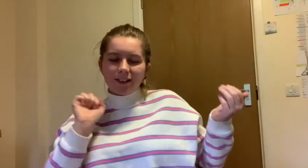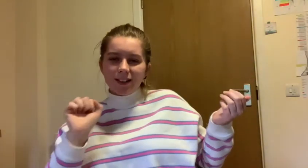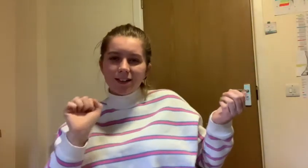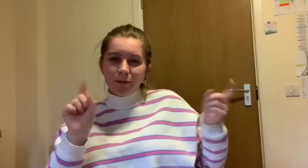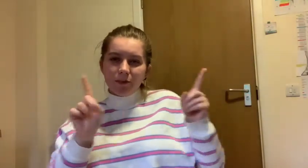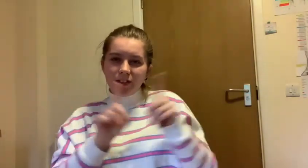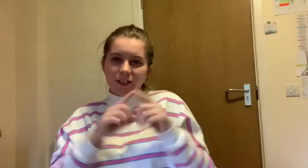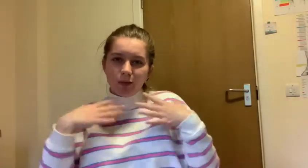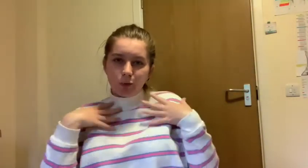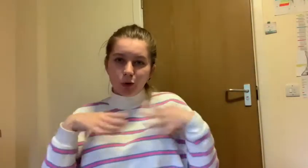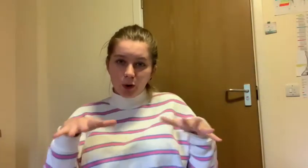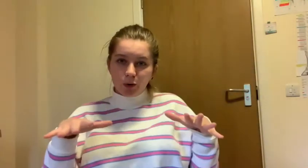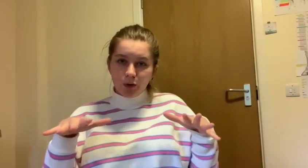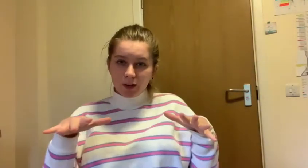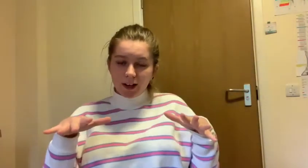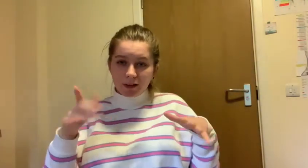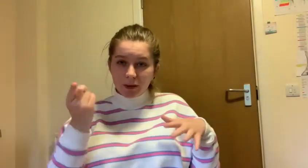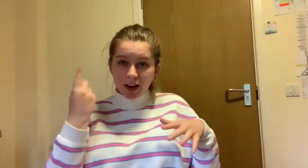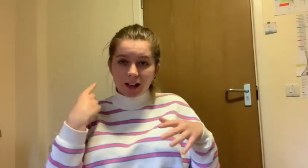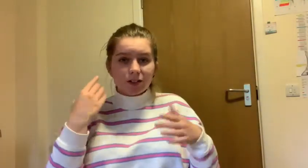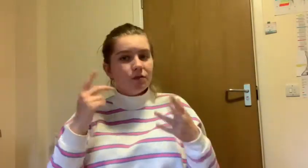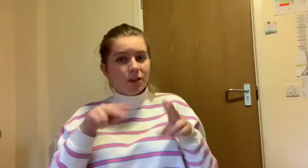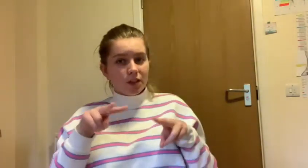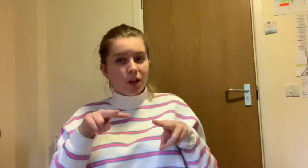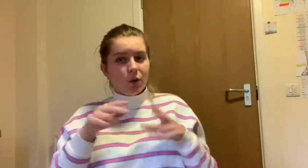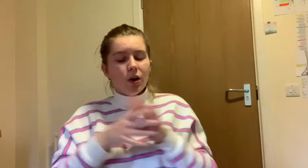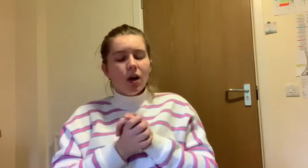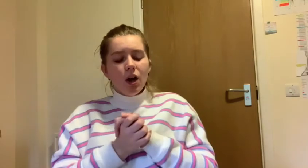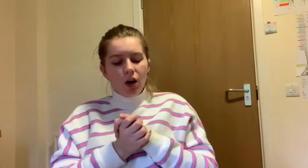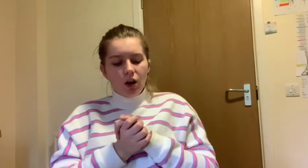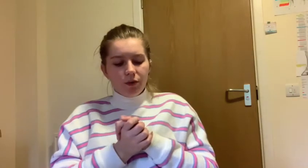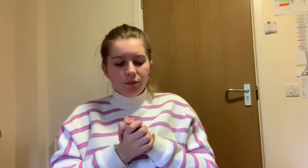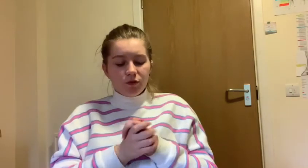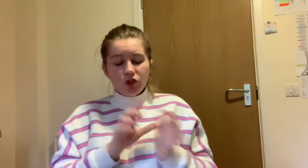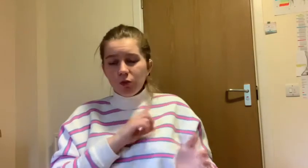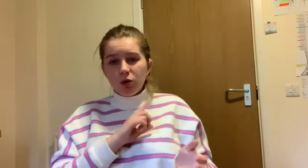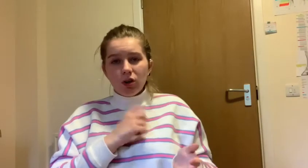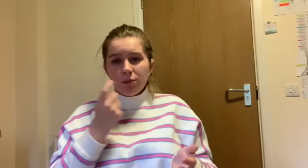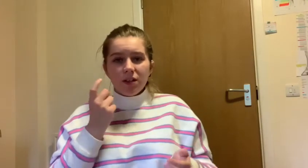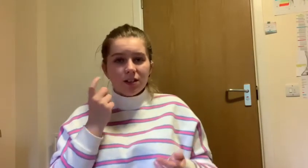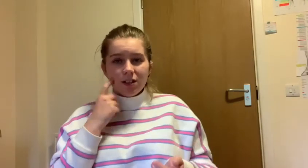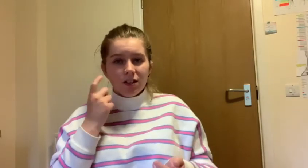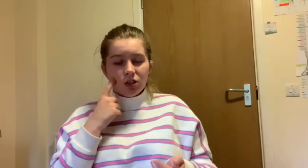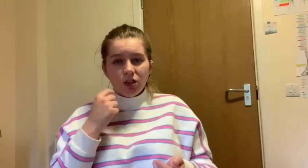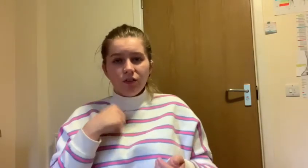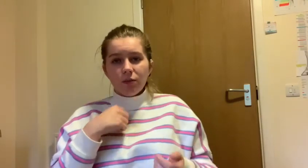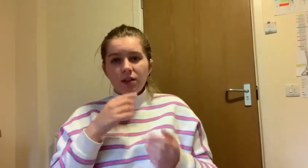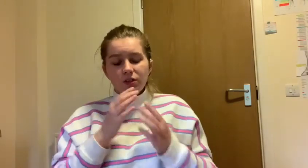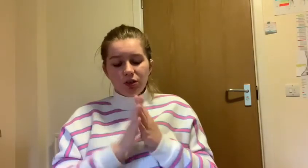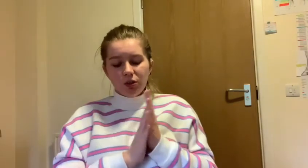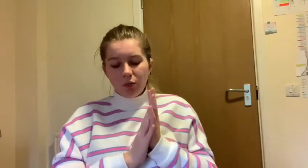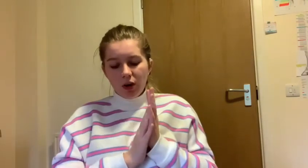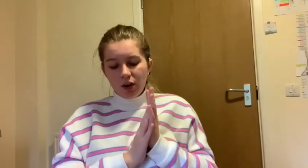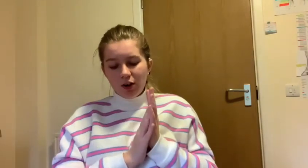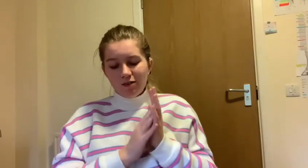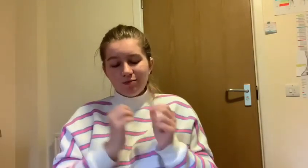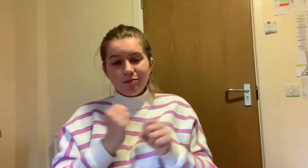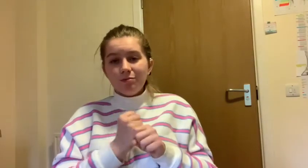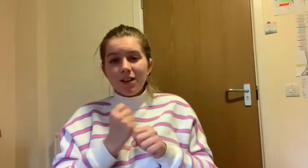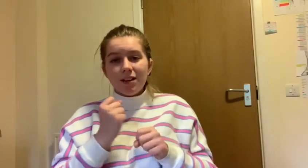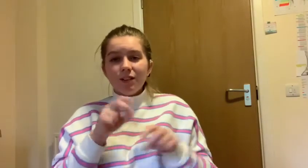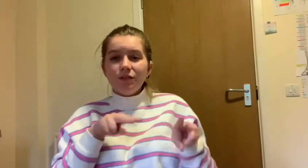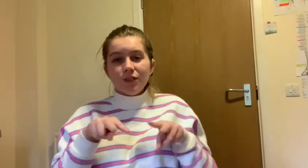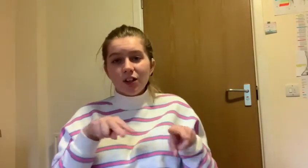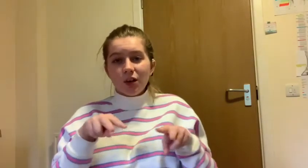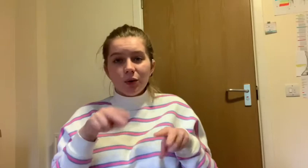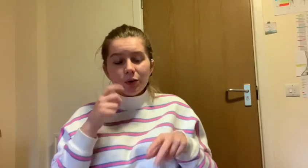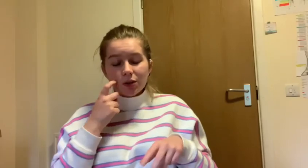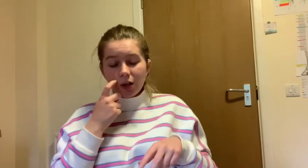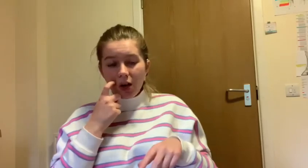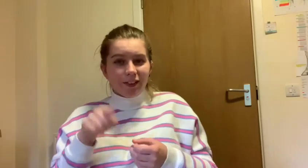just because it makes it easier to make videos.